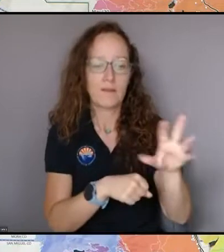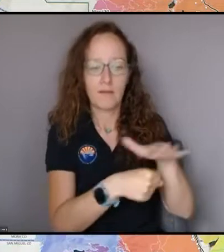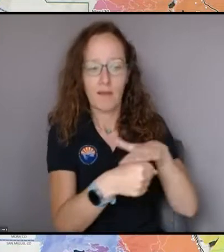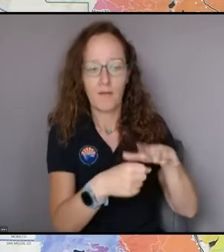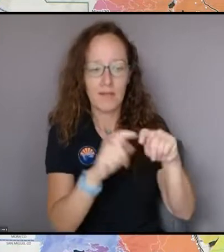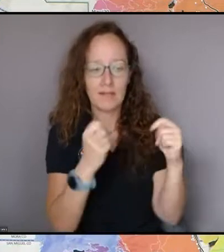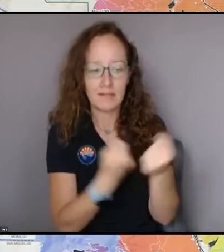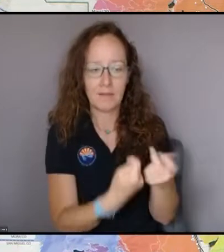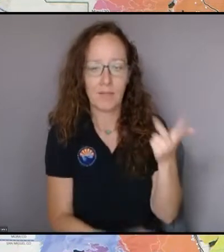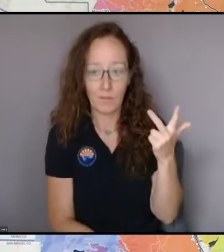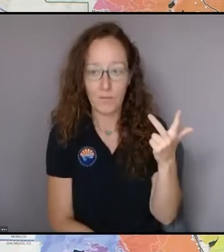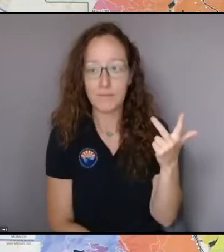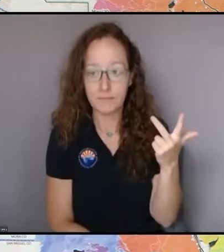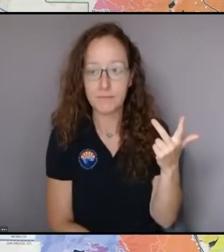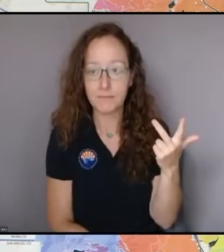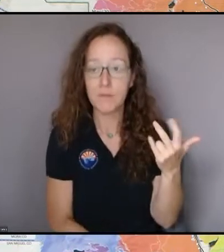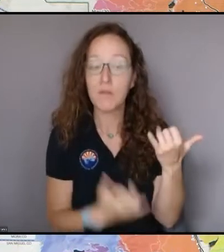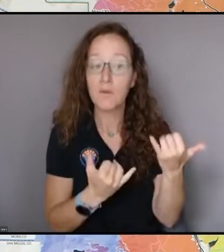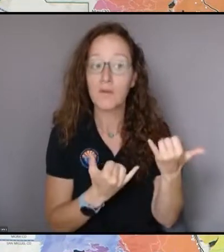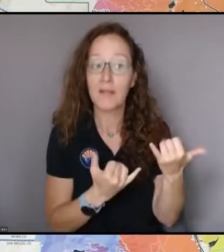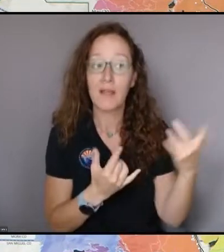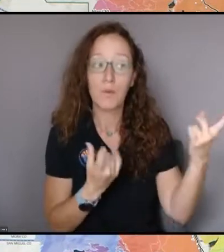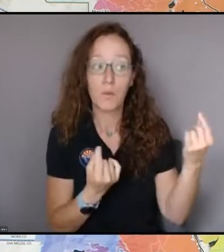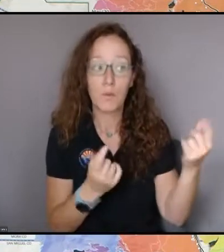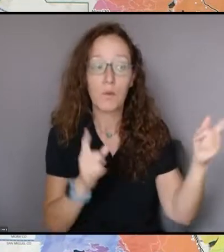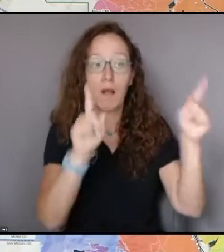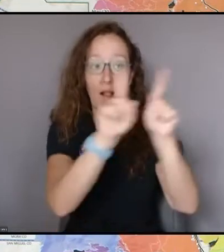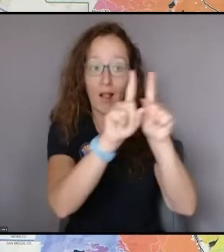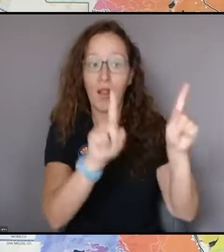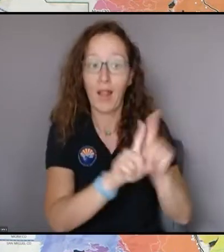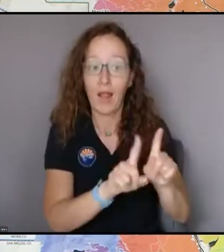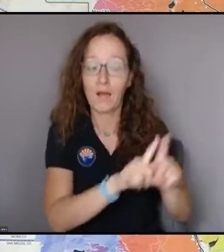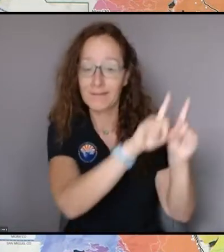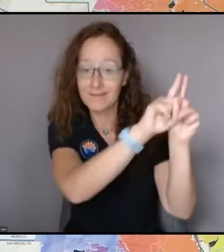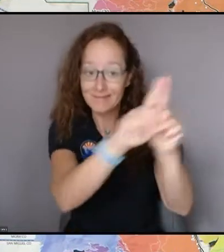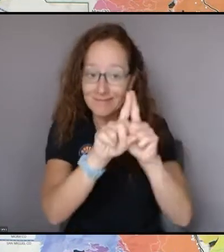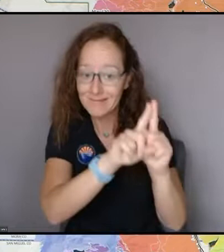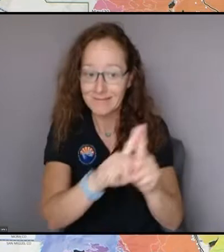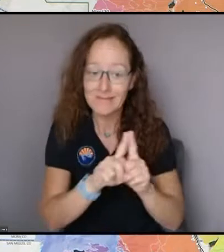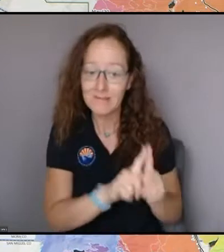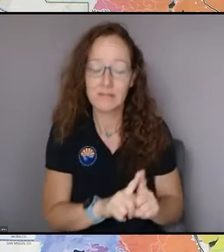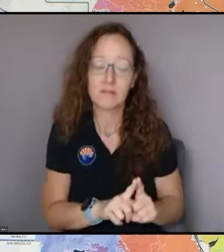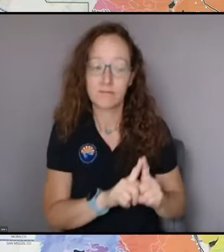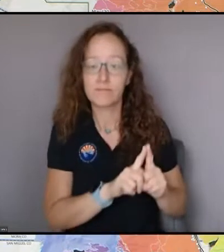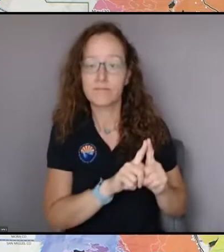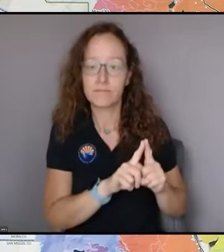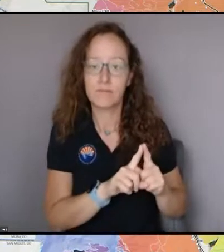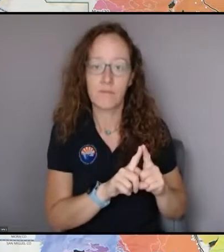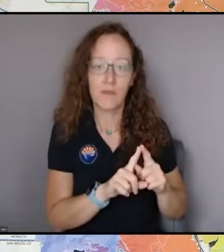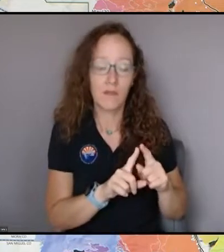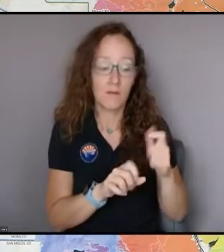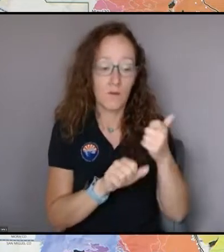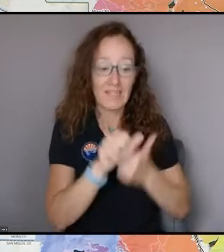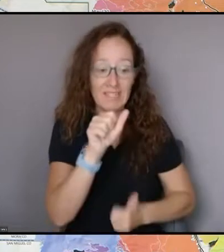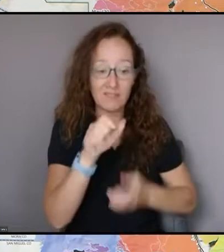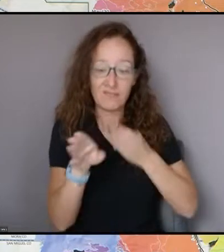call a 'Shadow Day'. And just like it sounds, where they are embedded with each one of the functions from our team, to